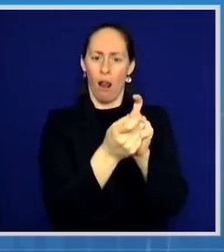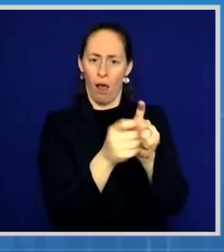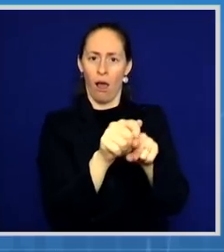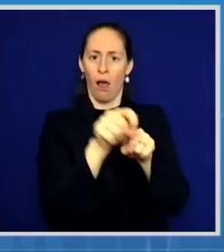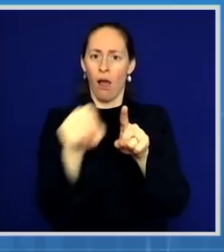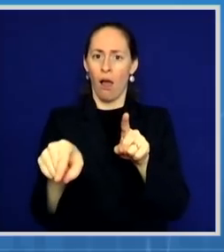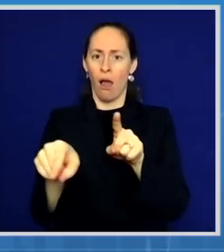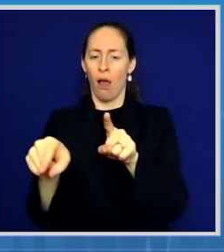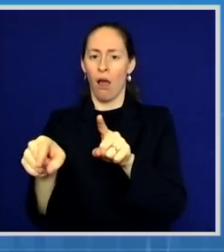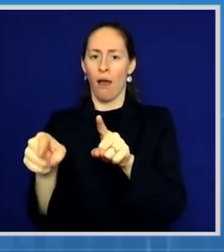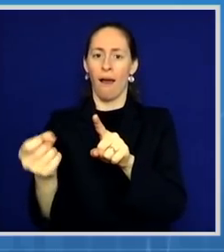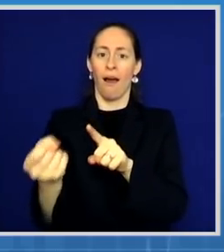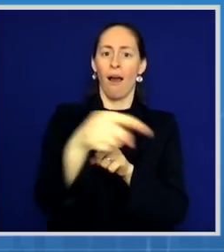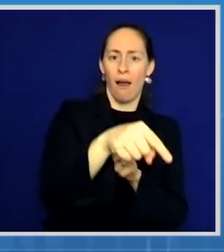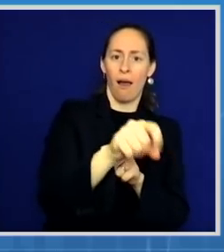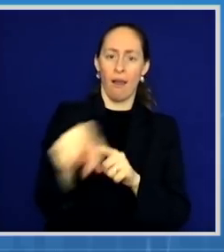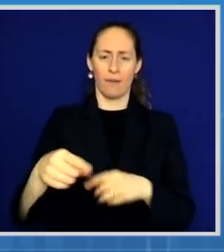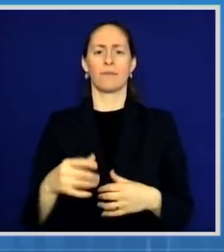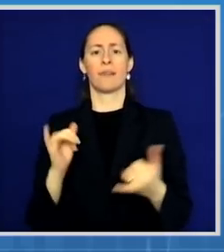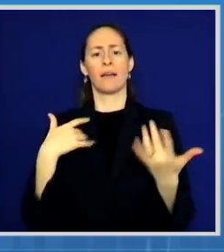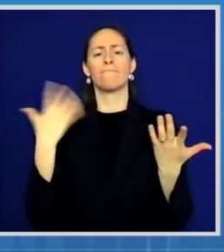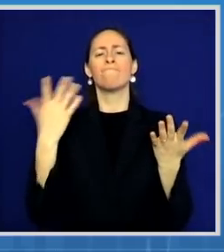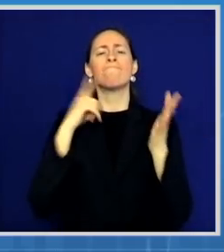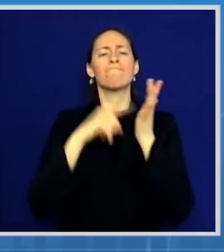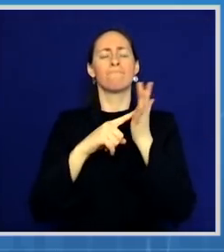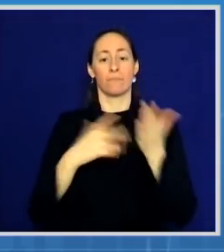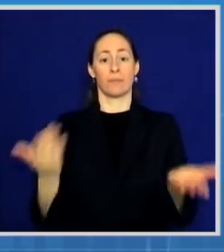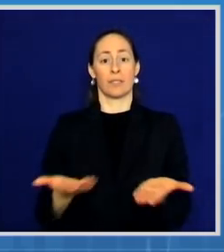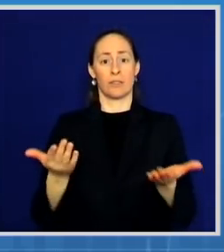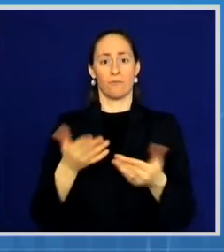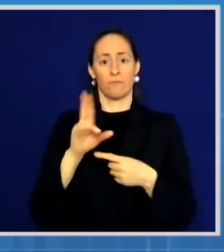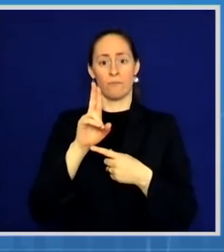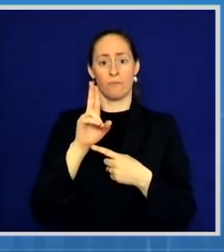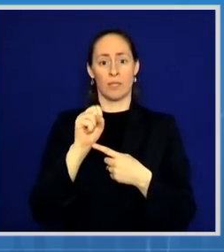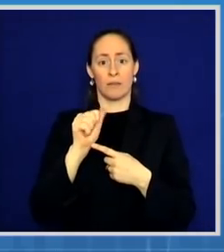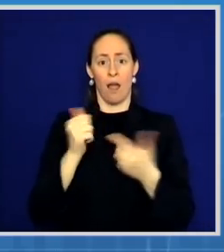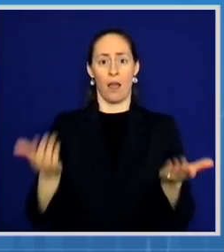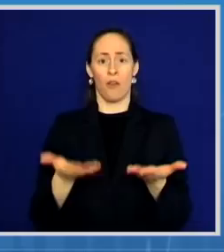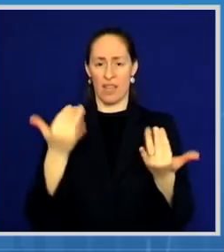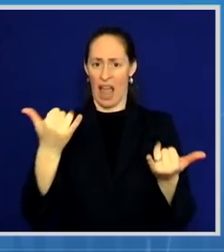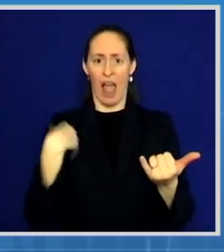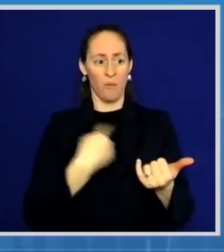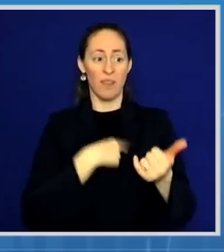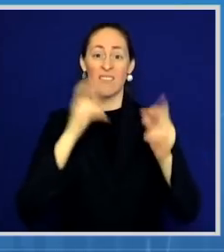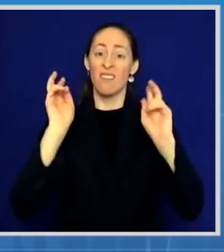here in the United States as a race against the virus. How quickly can we vaccinate Americans